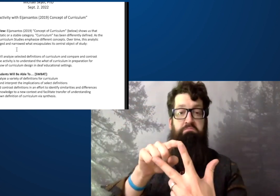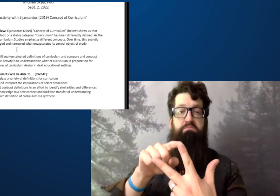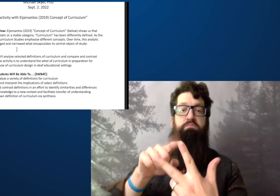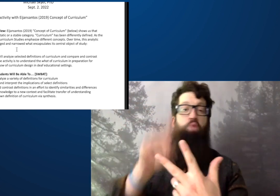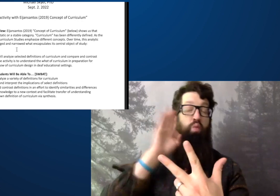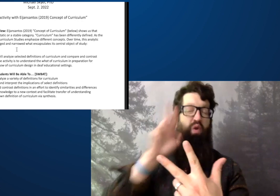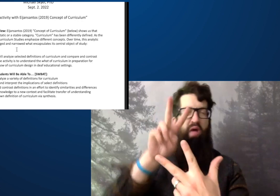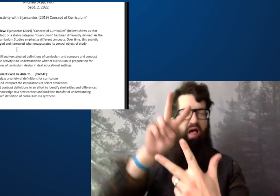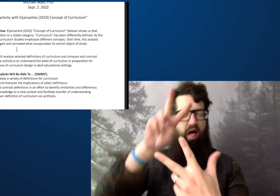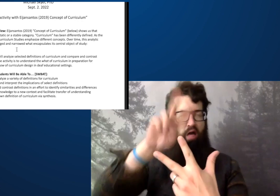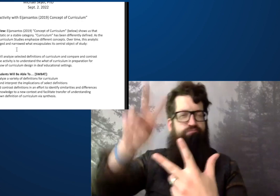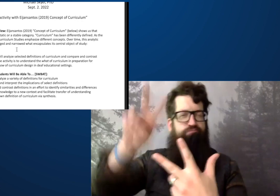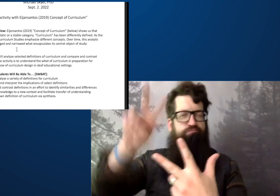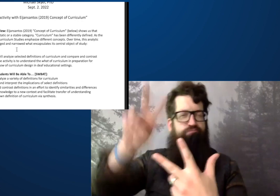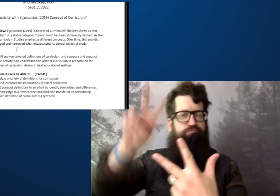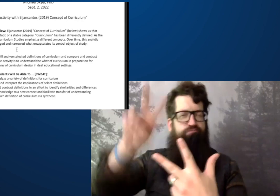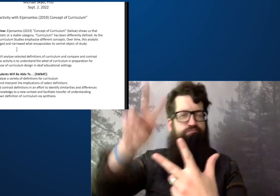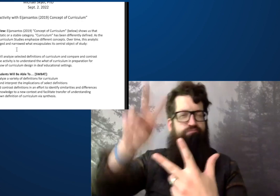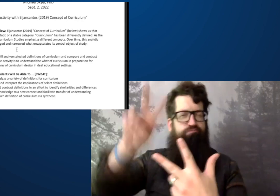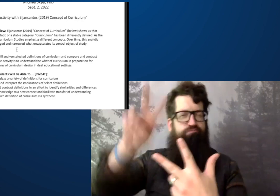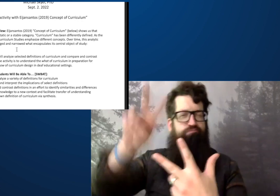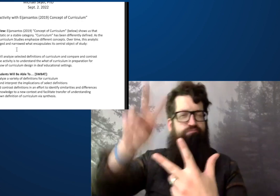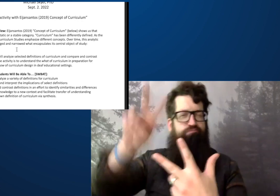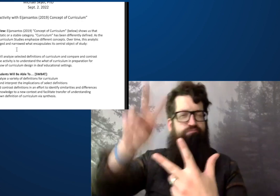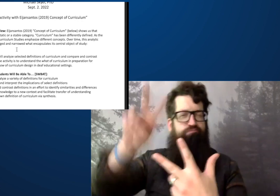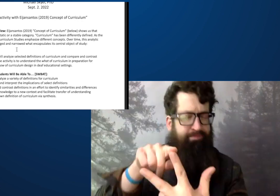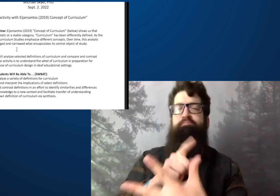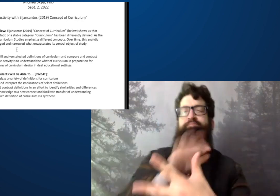talks about EJ Sanchos.